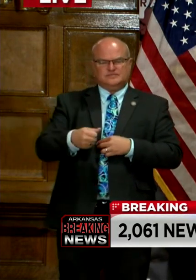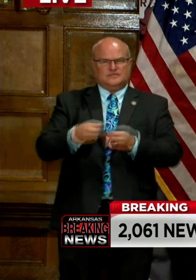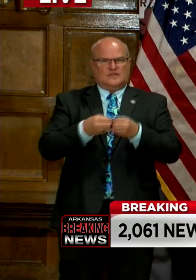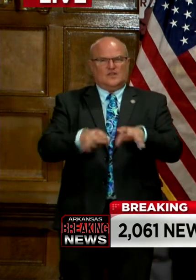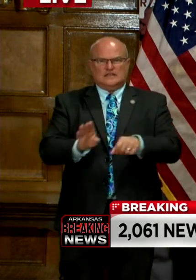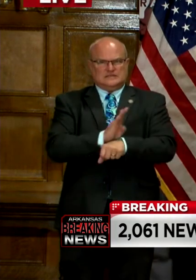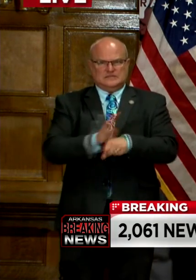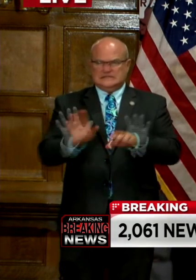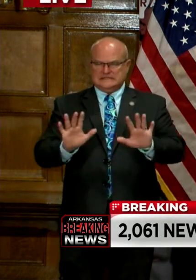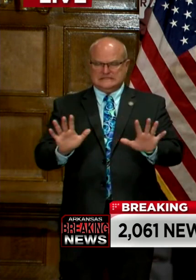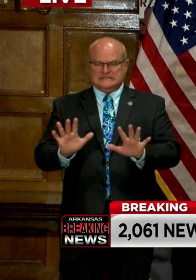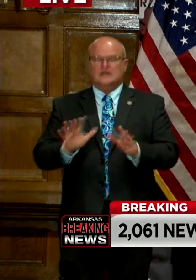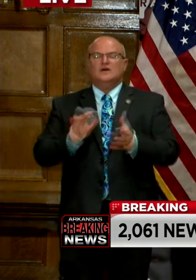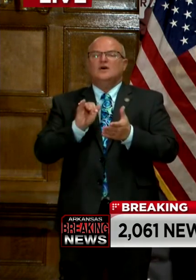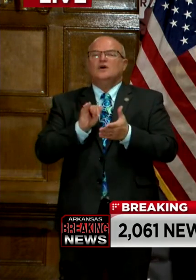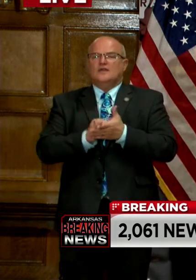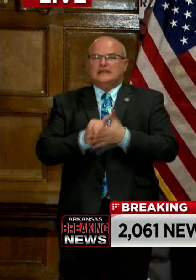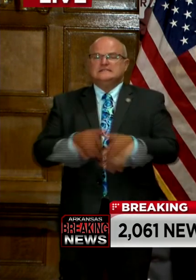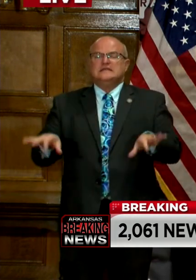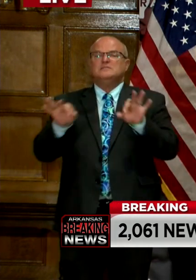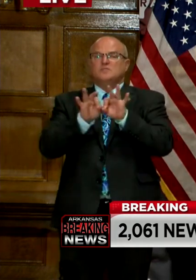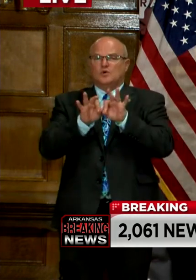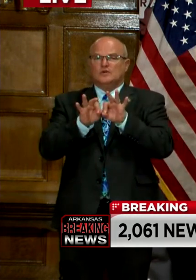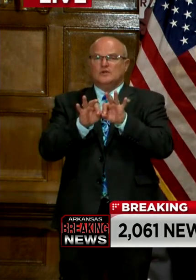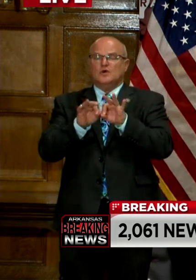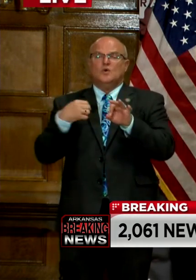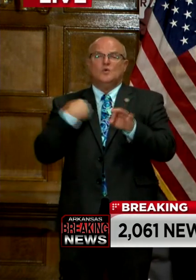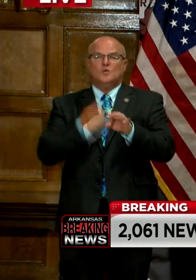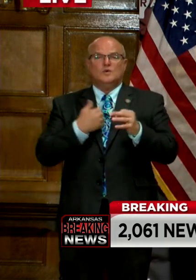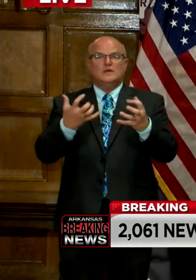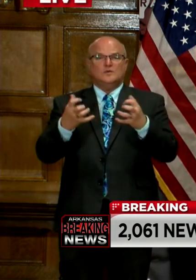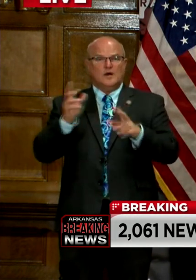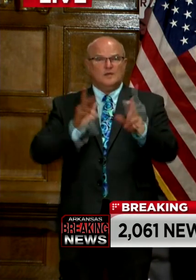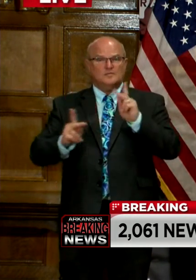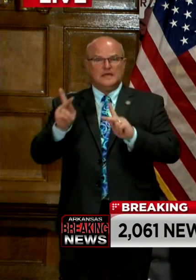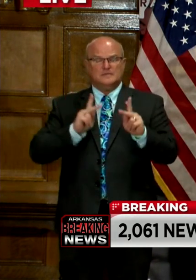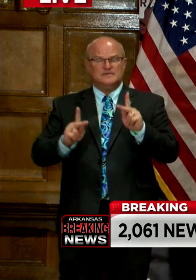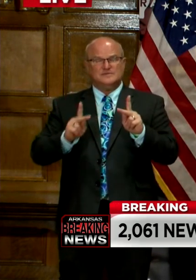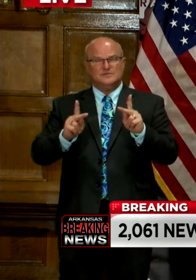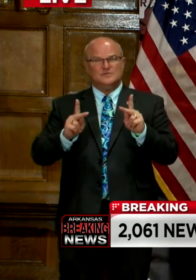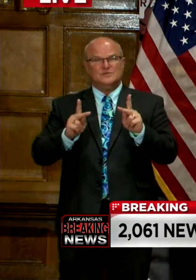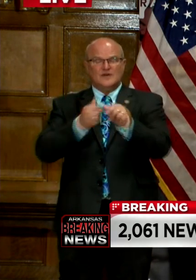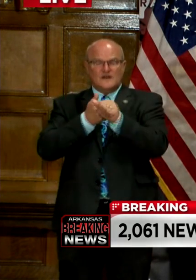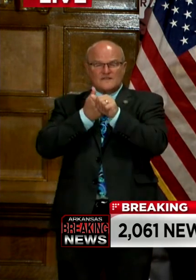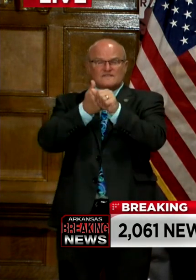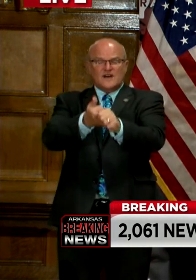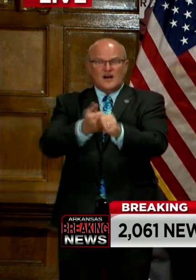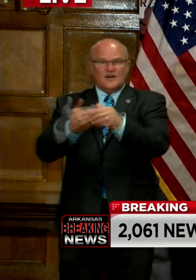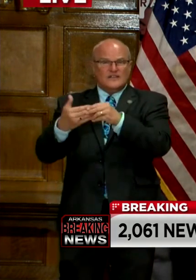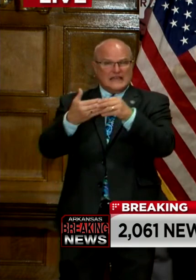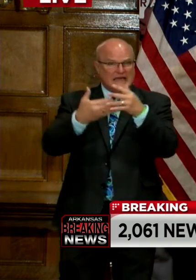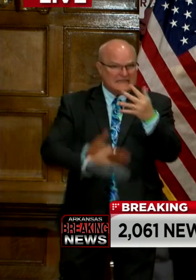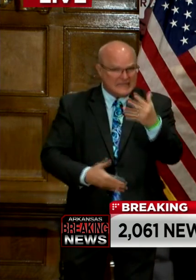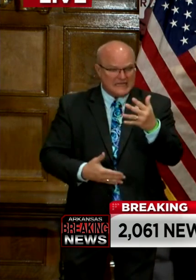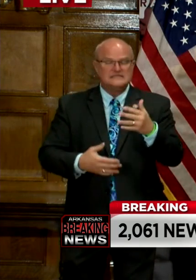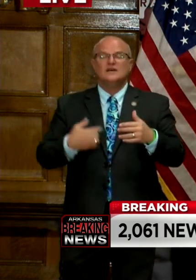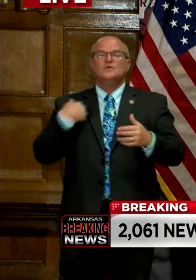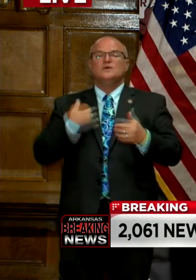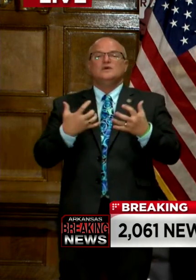WE DON'T SEE A JUSTIFICATION FOR ANY FURTHER ECONOMIC RESTRICTIONS THAT THERE'S NOT ANY WAY TO COMPENSATE FOR THE LOSSES. THAT'S AN IMPORTANT PART OF THE